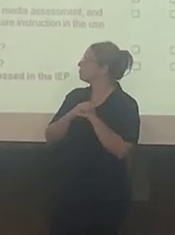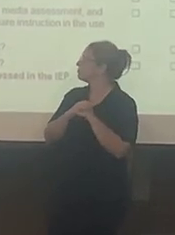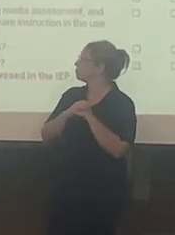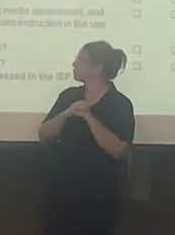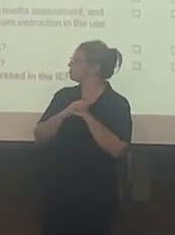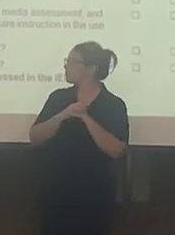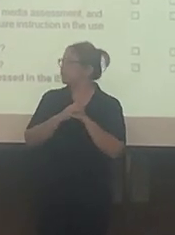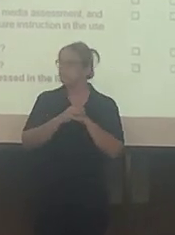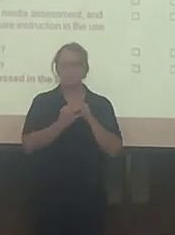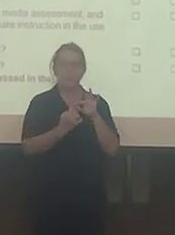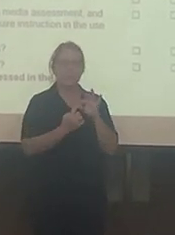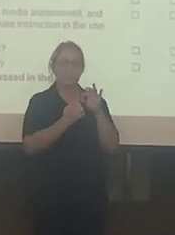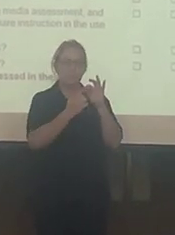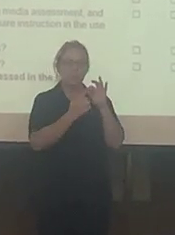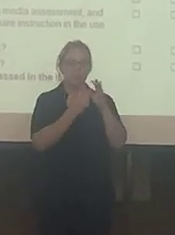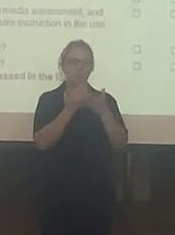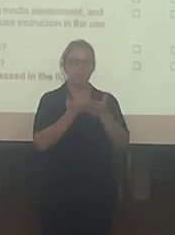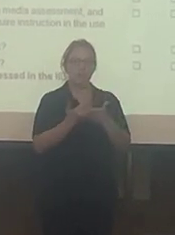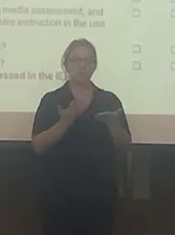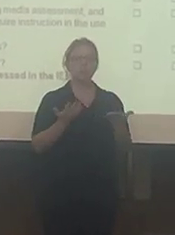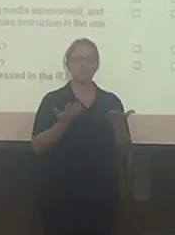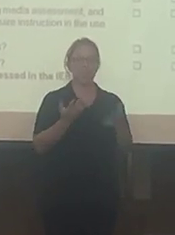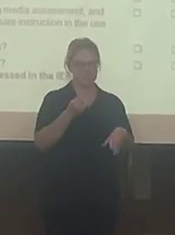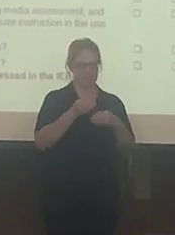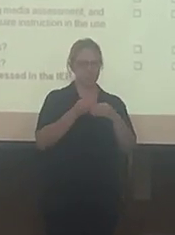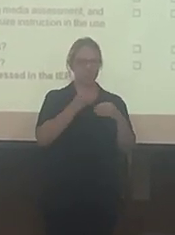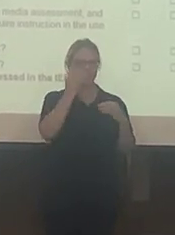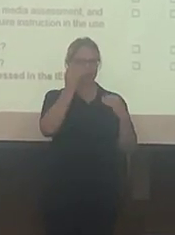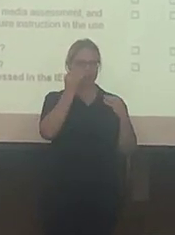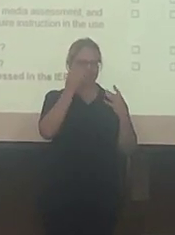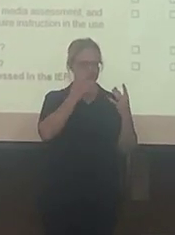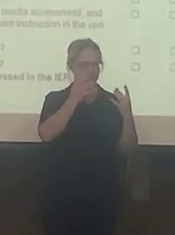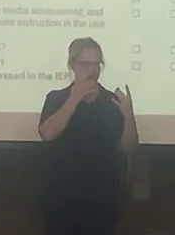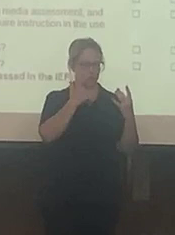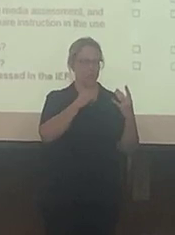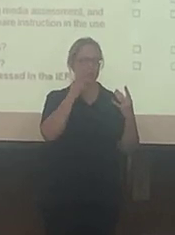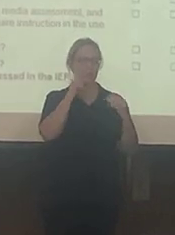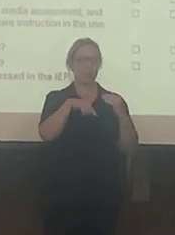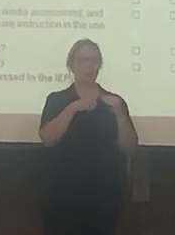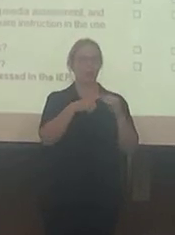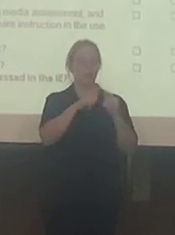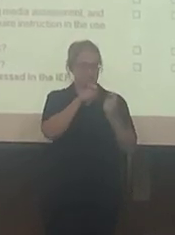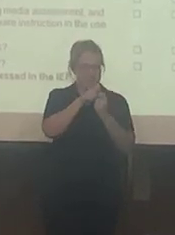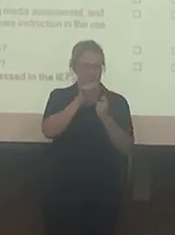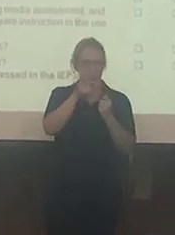special factors are just additional considerations that we think about specific to that disability